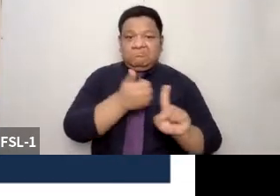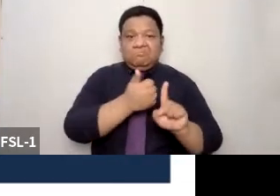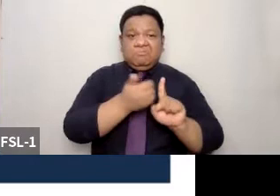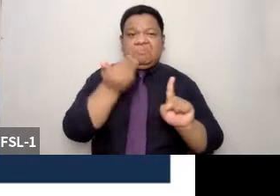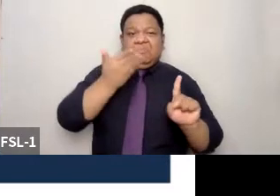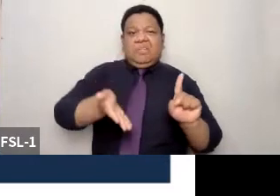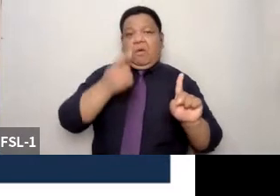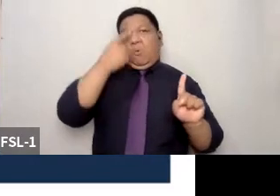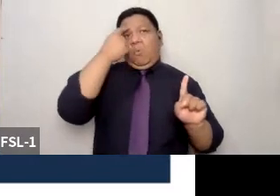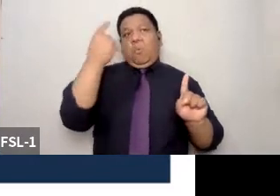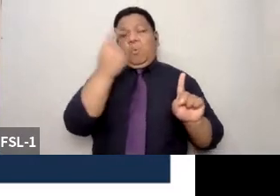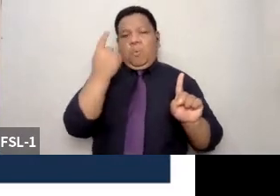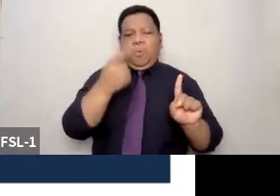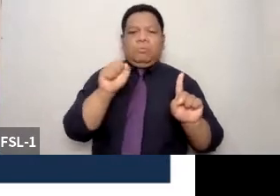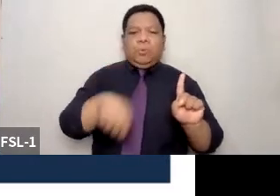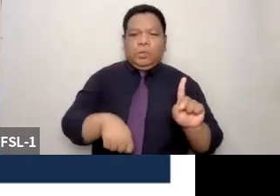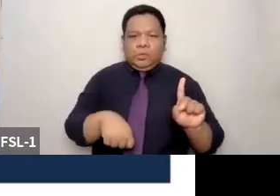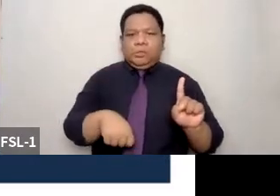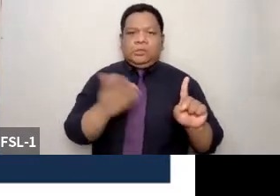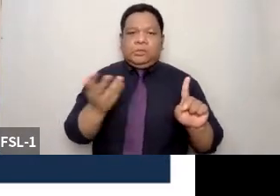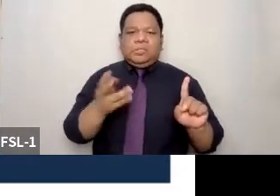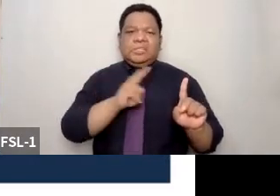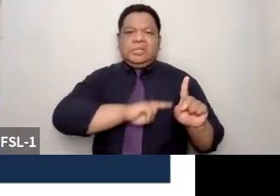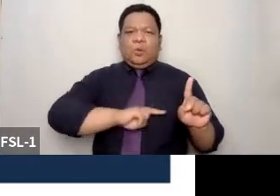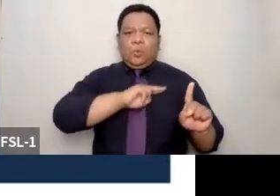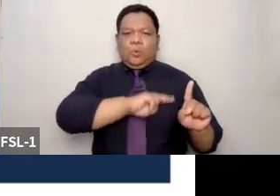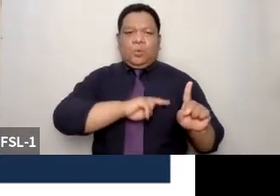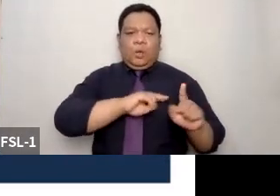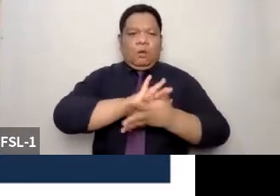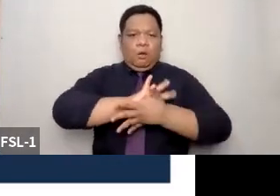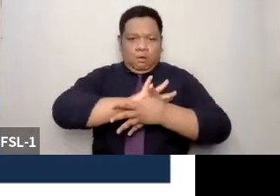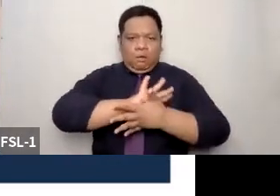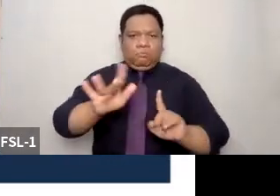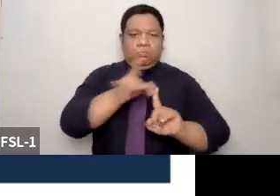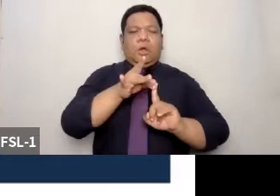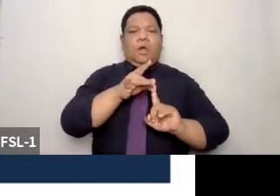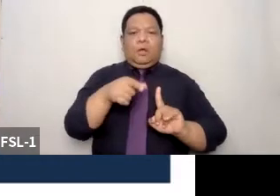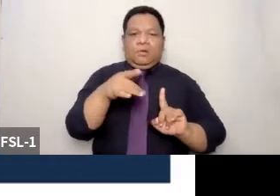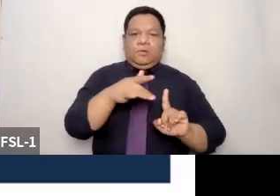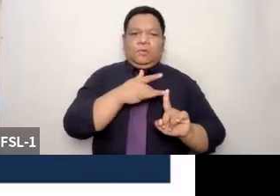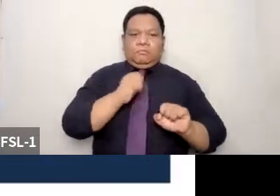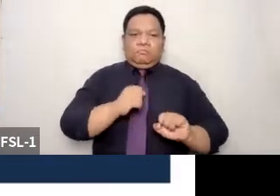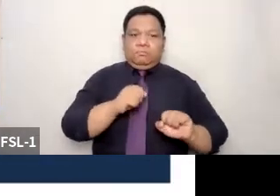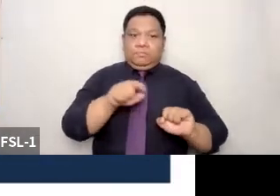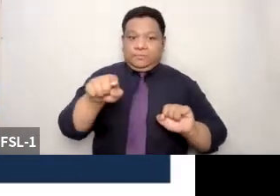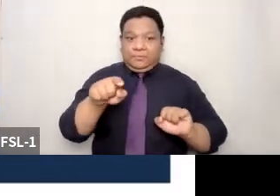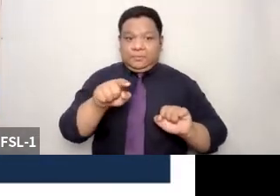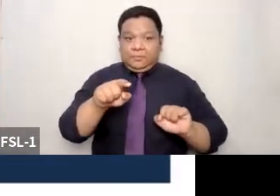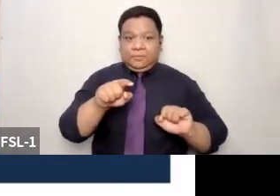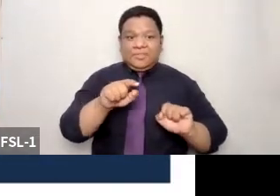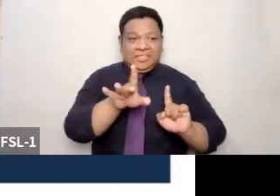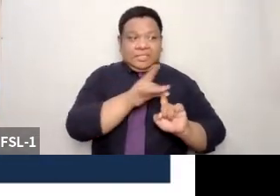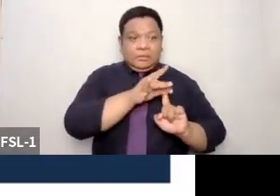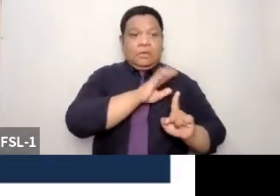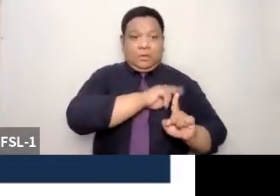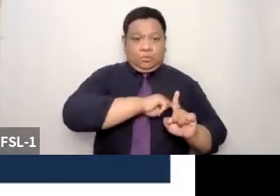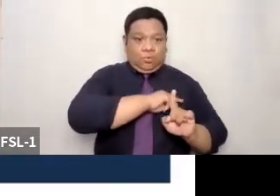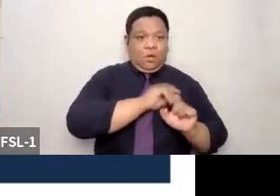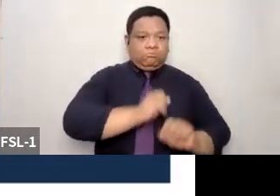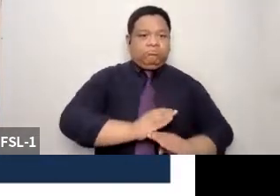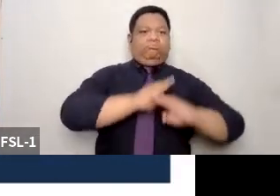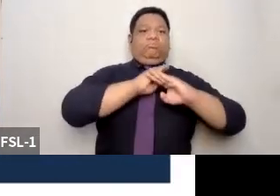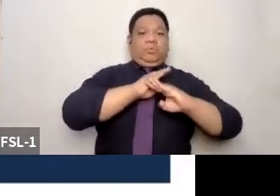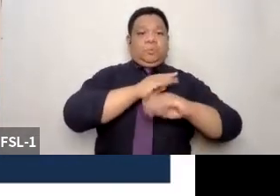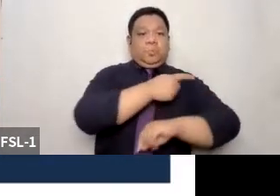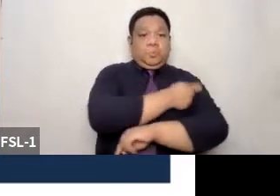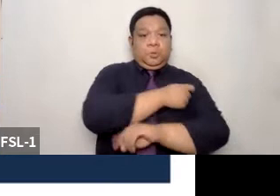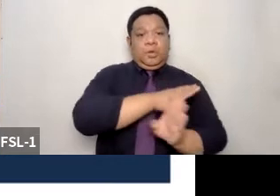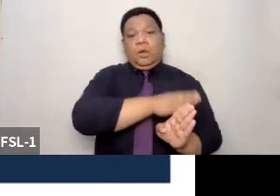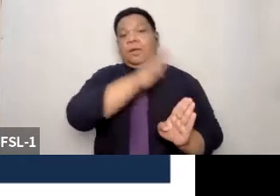That is the natural occurrence when having COVID that will give you immunity but on the other side we are being offered this artificial immunity.